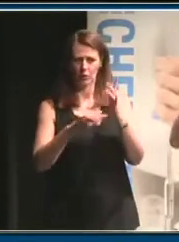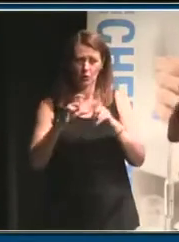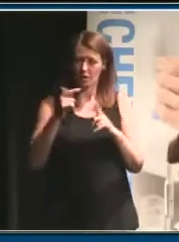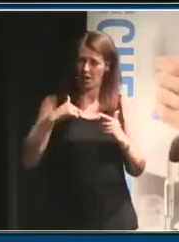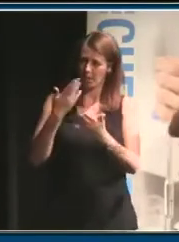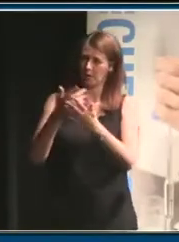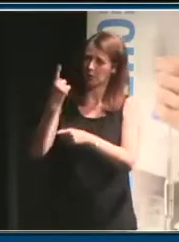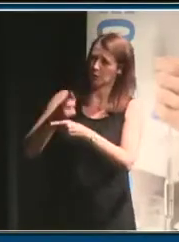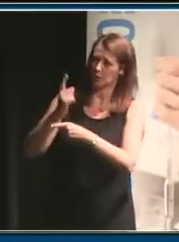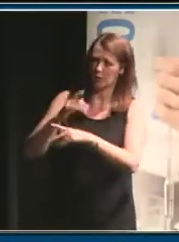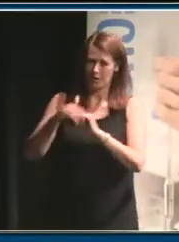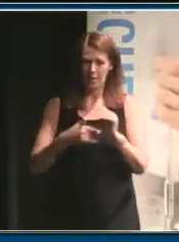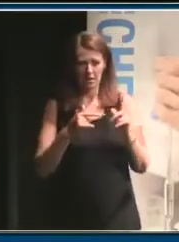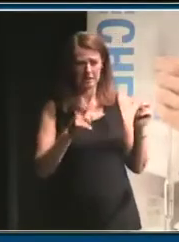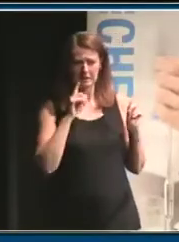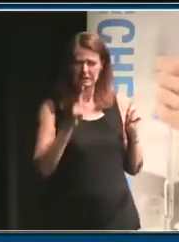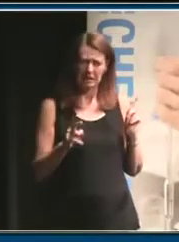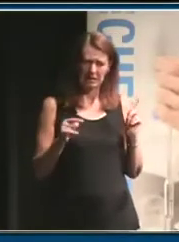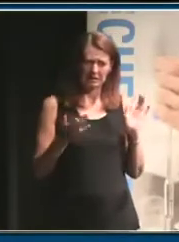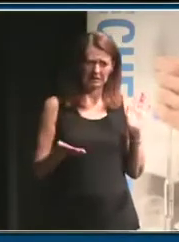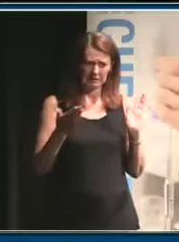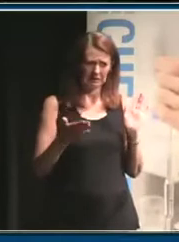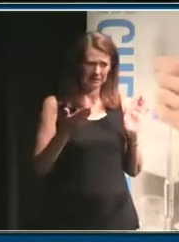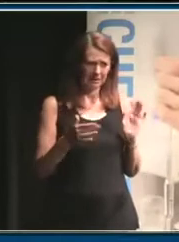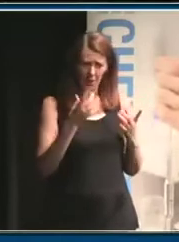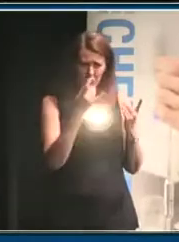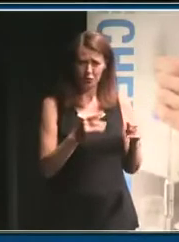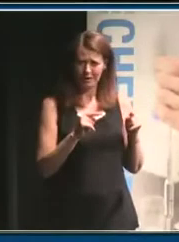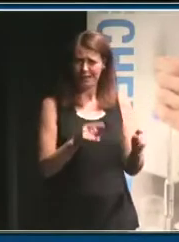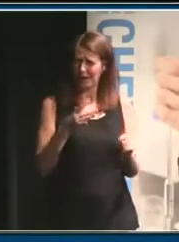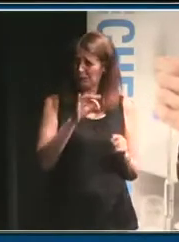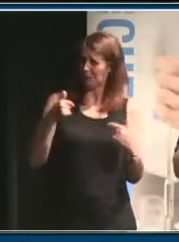talking about: John Warner reveal that you tried to reveal… it was already there! and even this